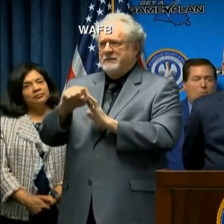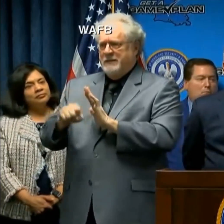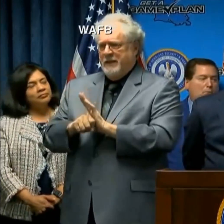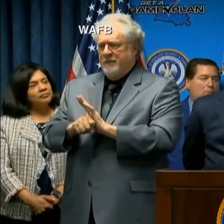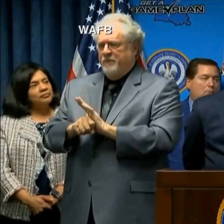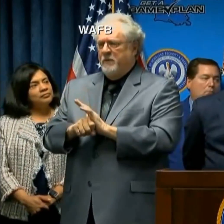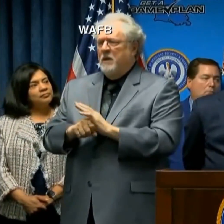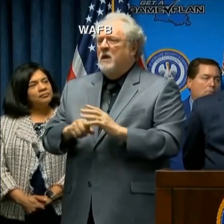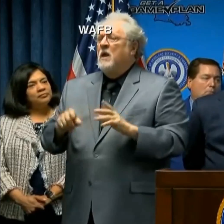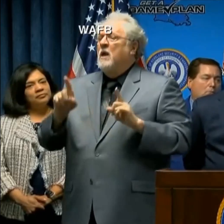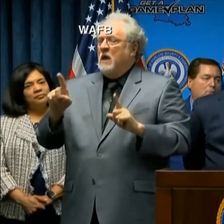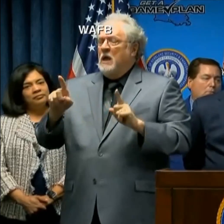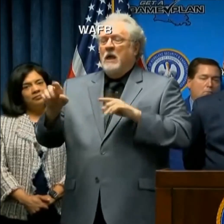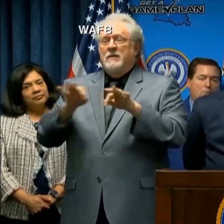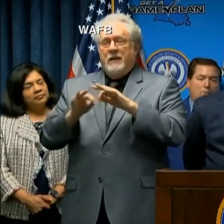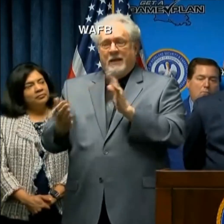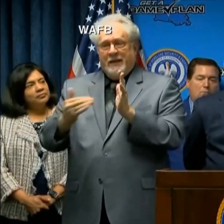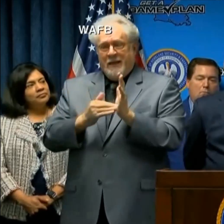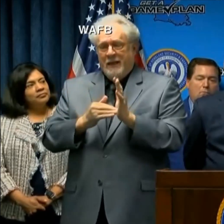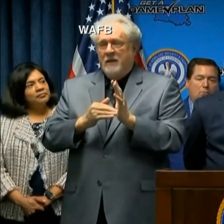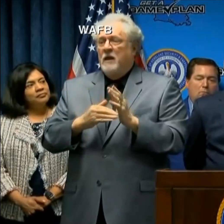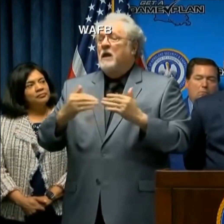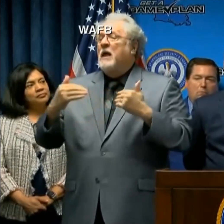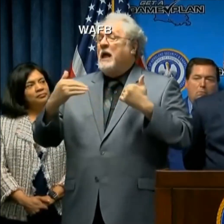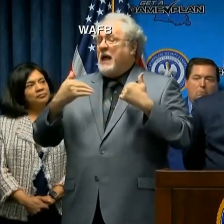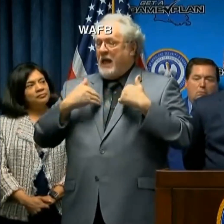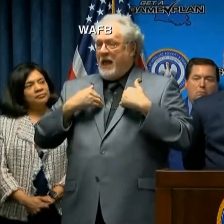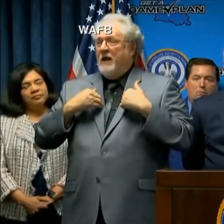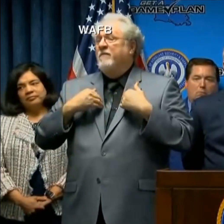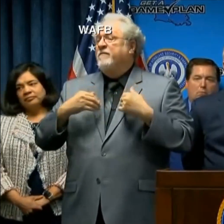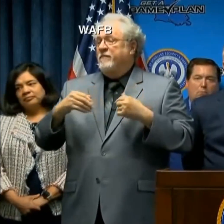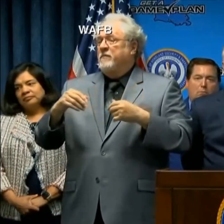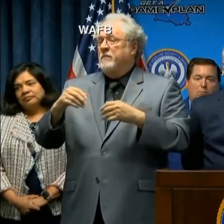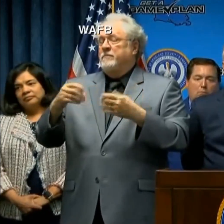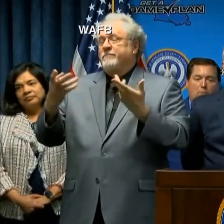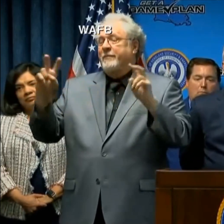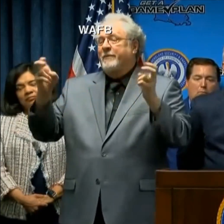me reiterating that there's also access to commercial testing in the state and